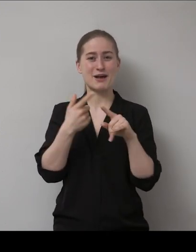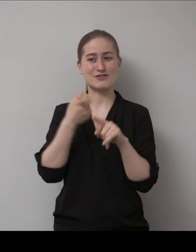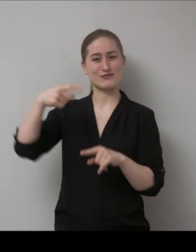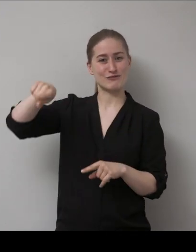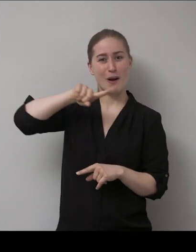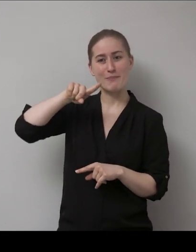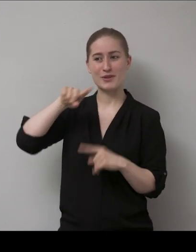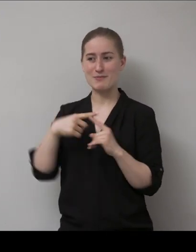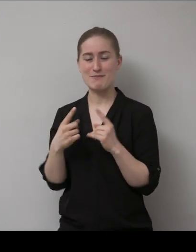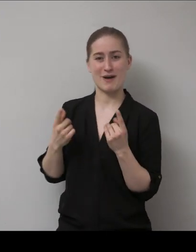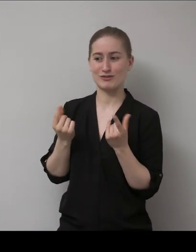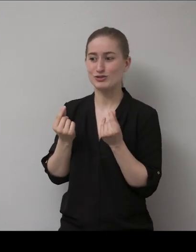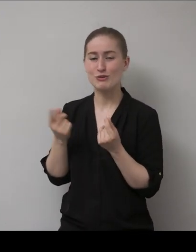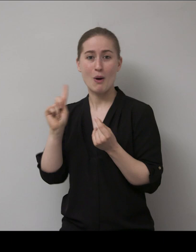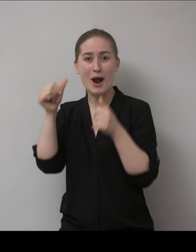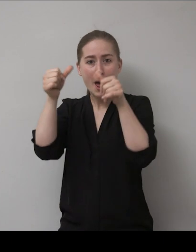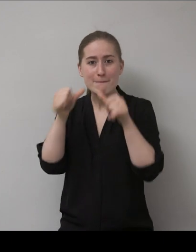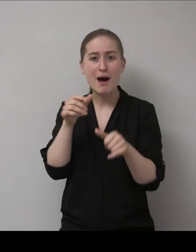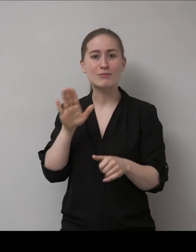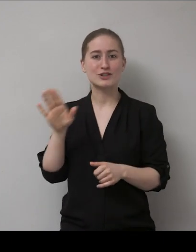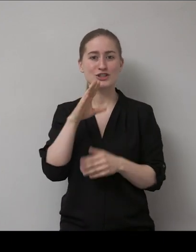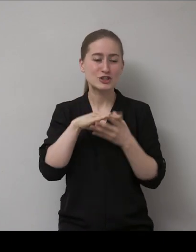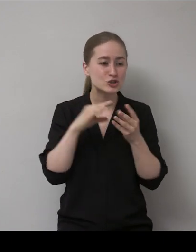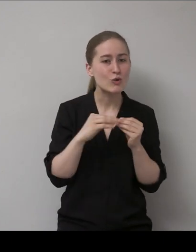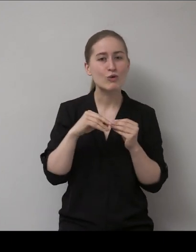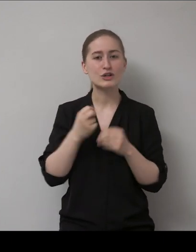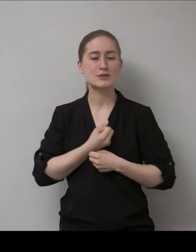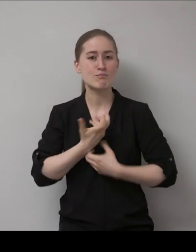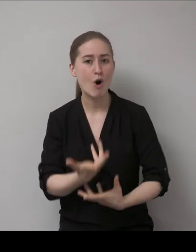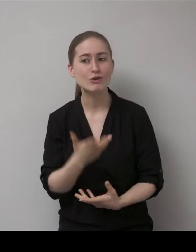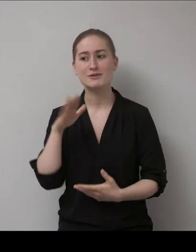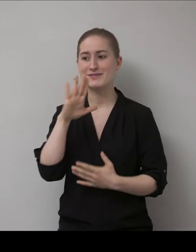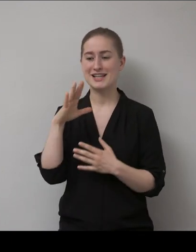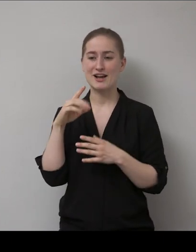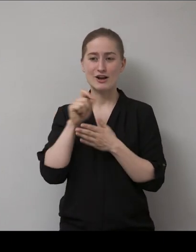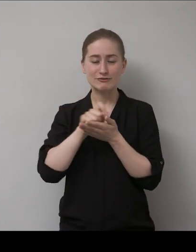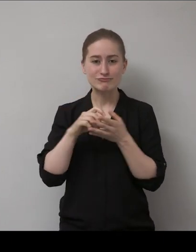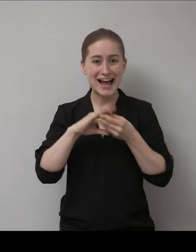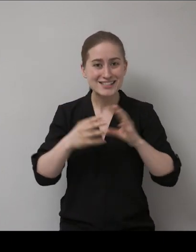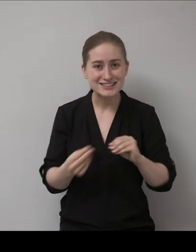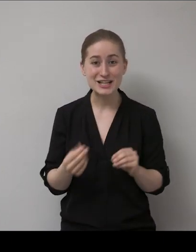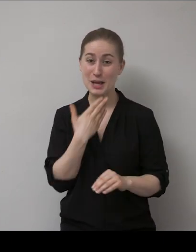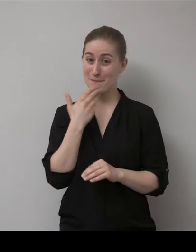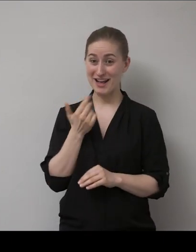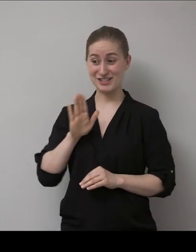about where they have published their poems, or their stories, or their essays, or best of all, their books.